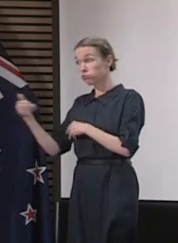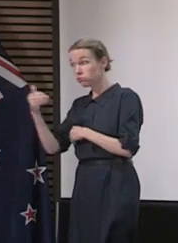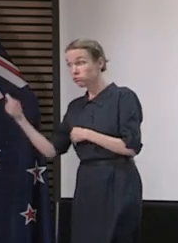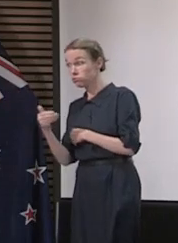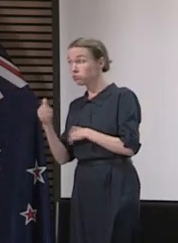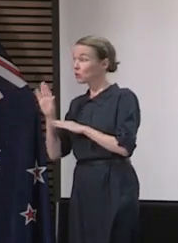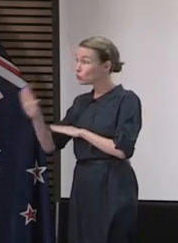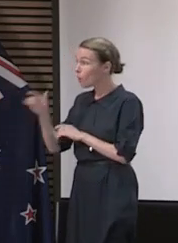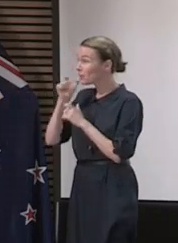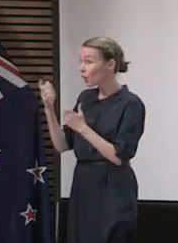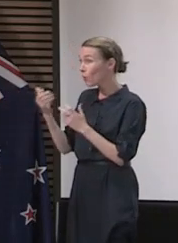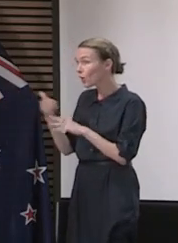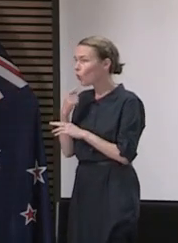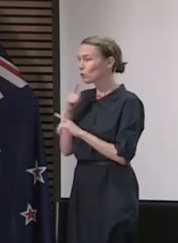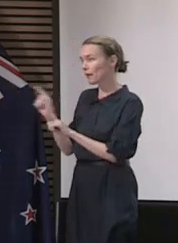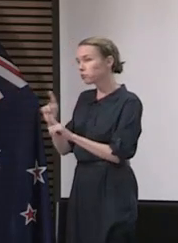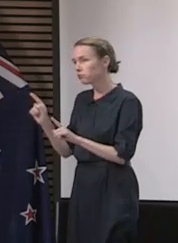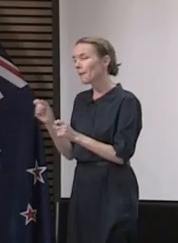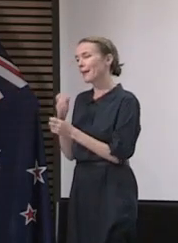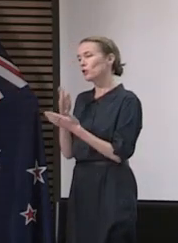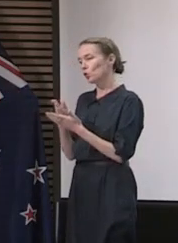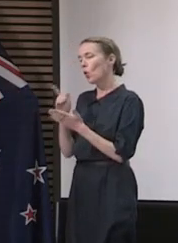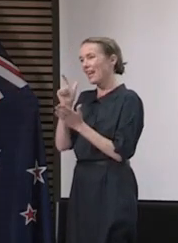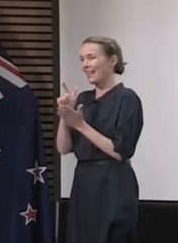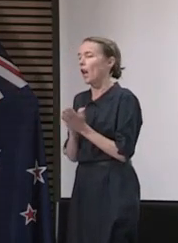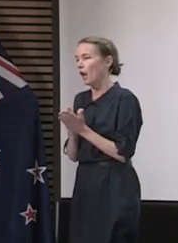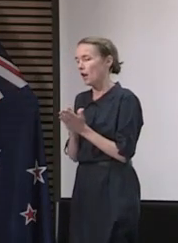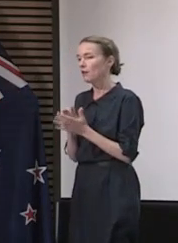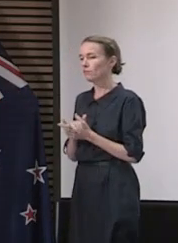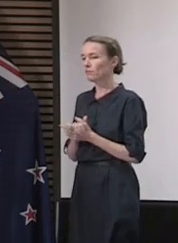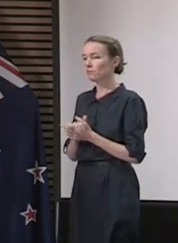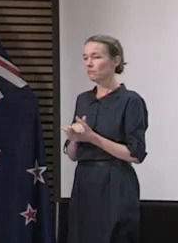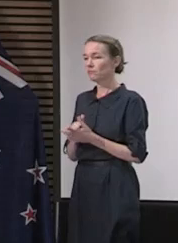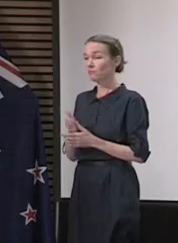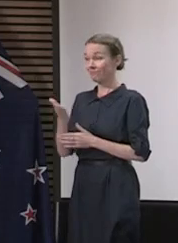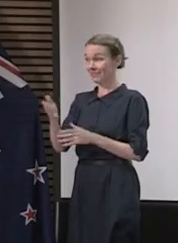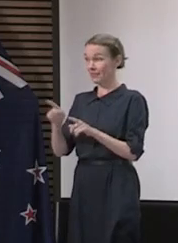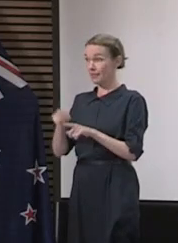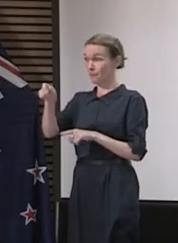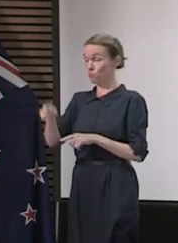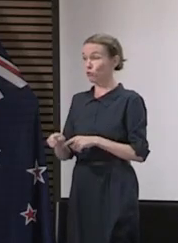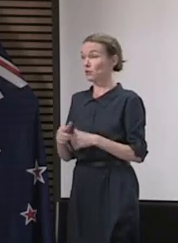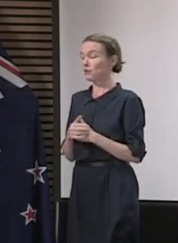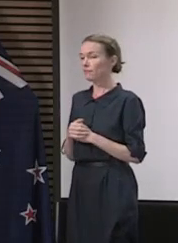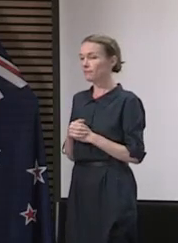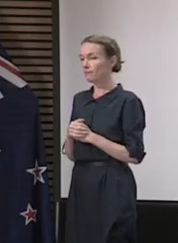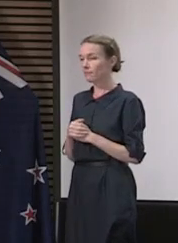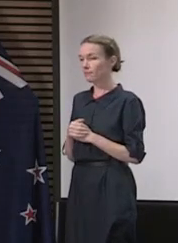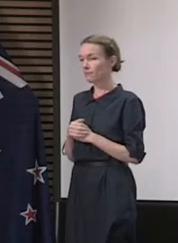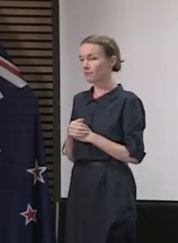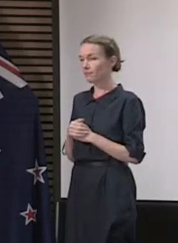operating within the law and with the best interests of the community at heart. To you, door Bloomfield - people have